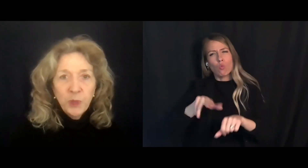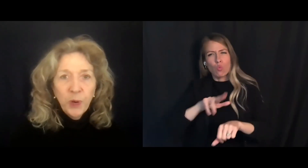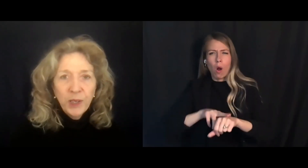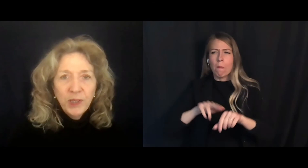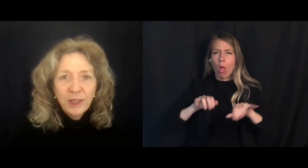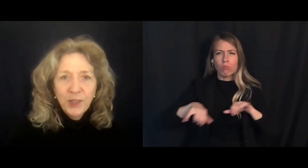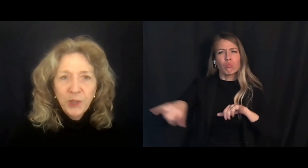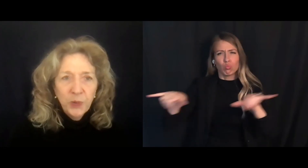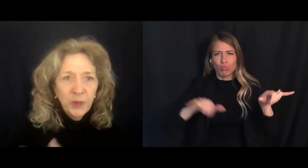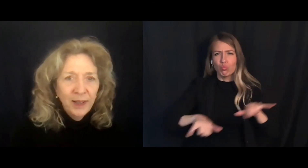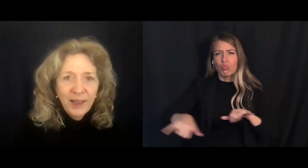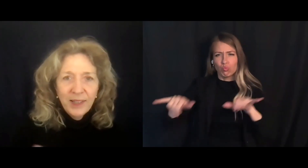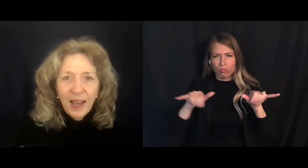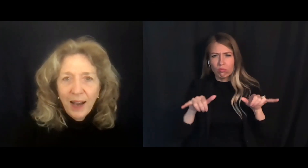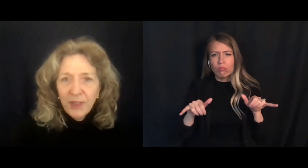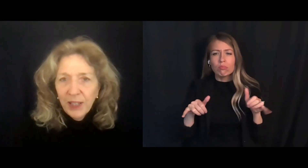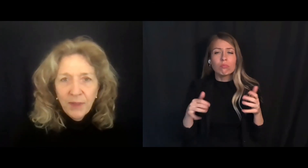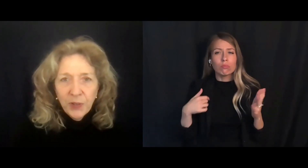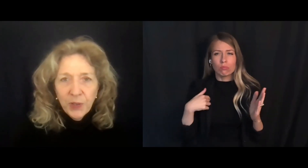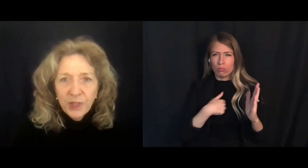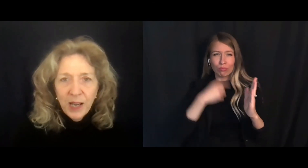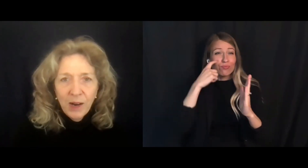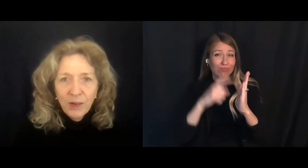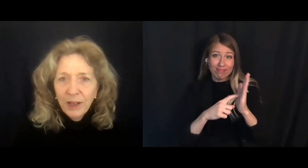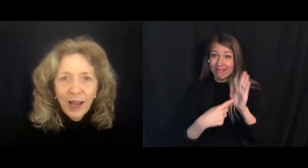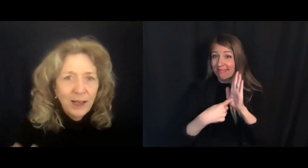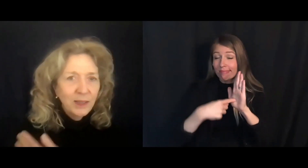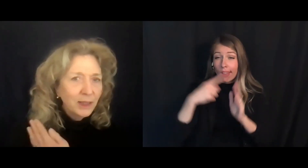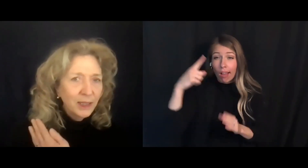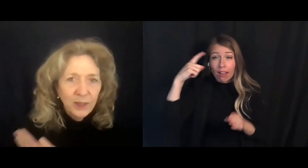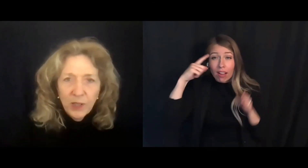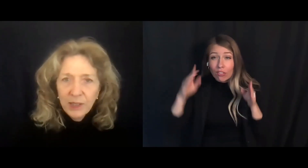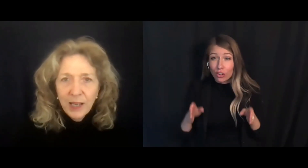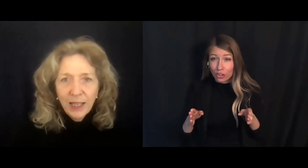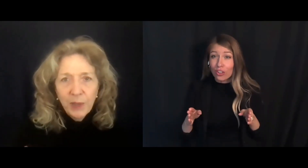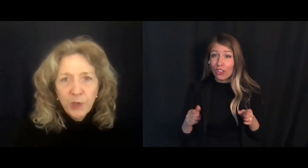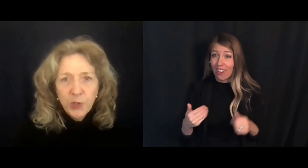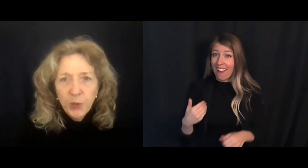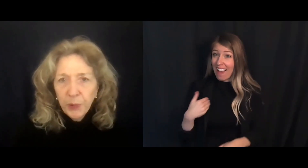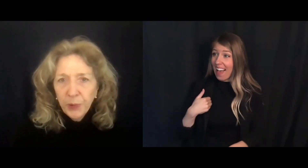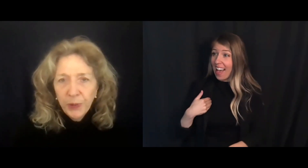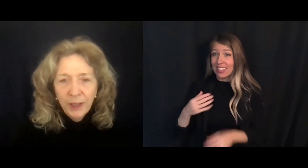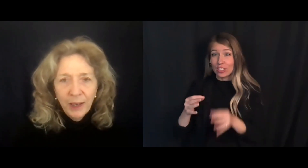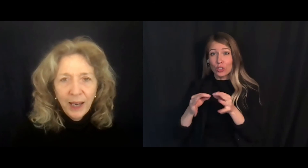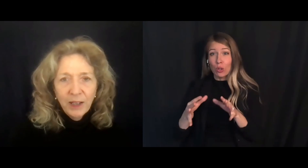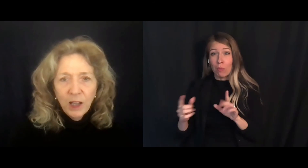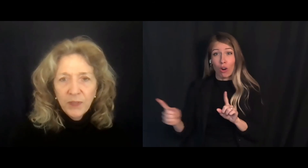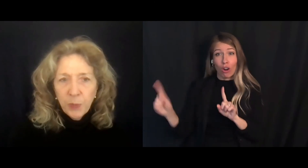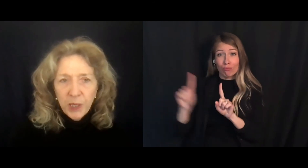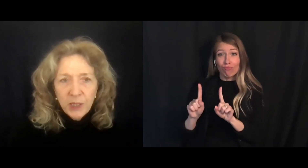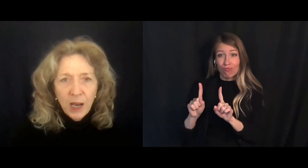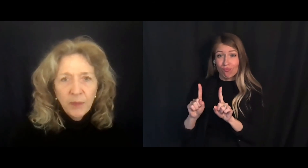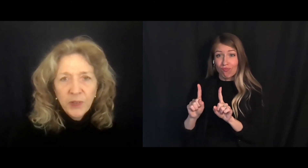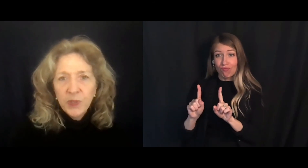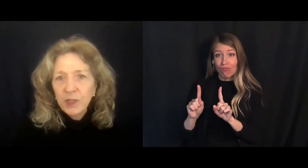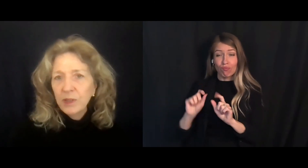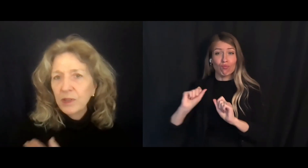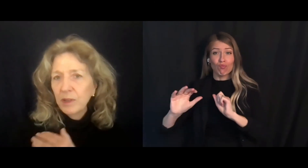at this point to have, the governor now has a sign language interpreter at all of his press conferences.